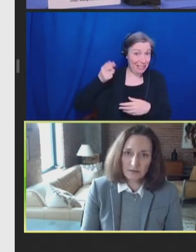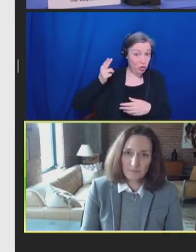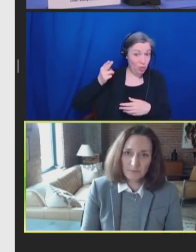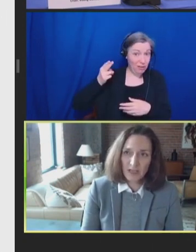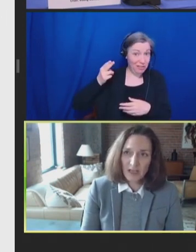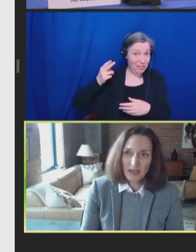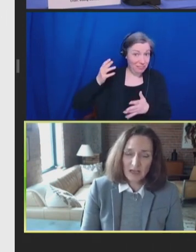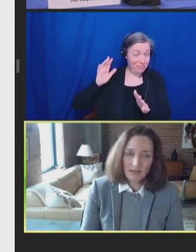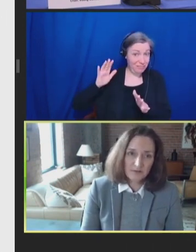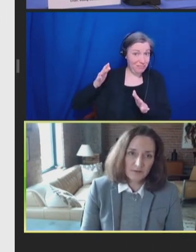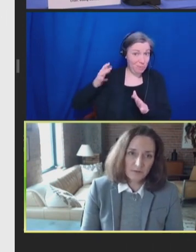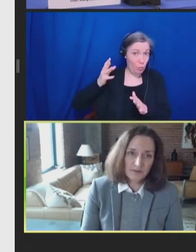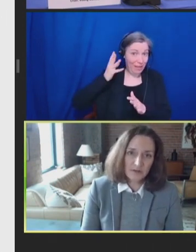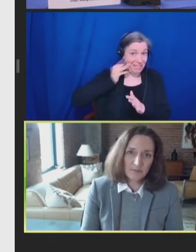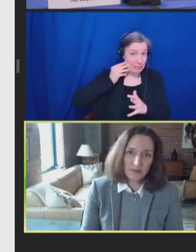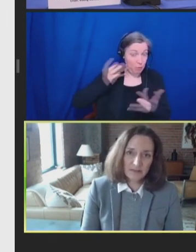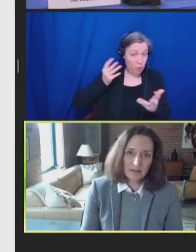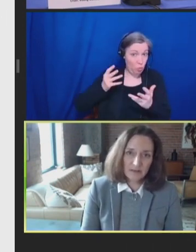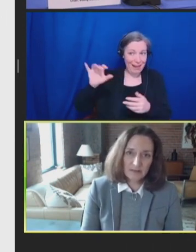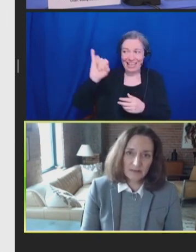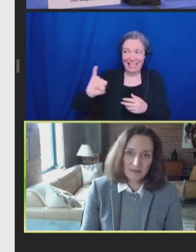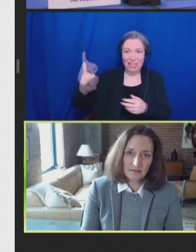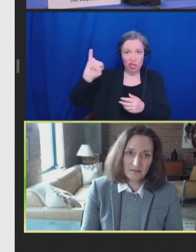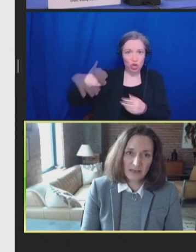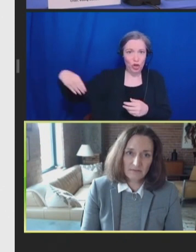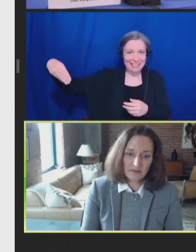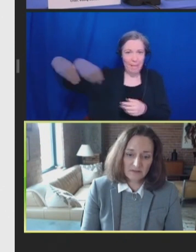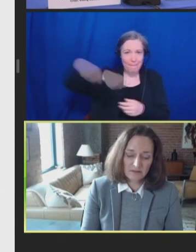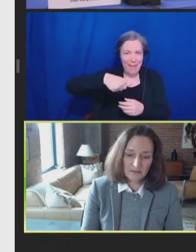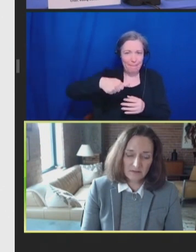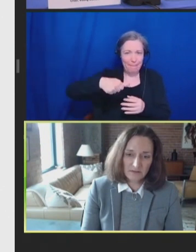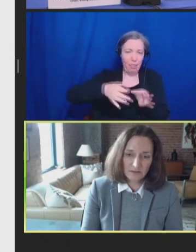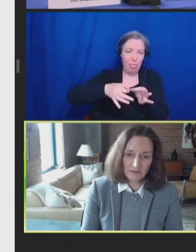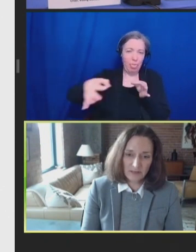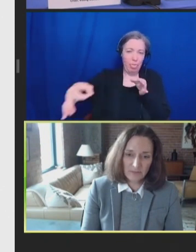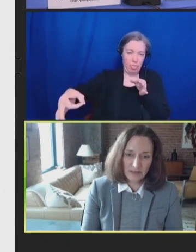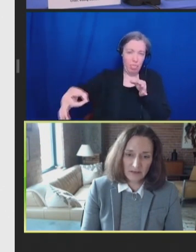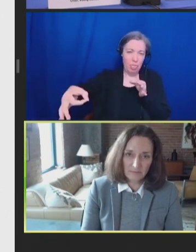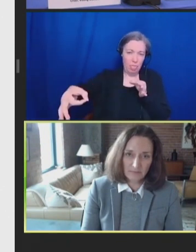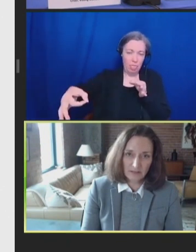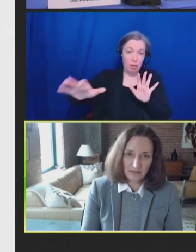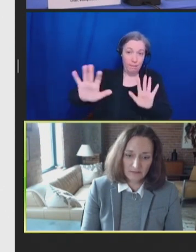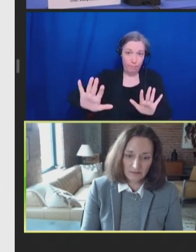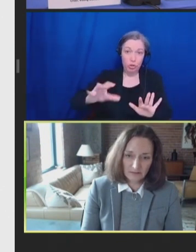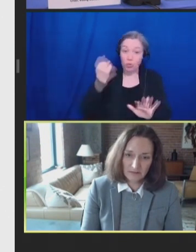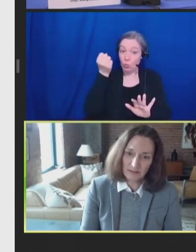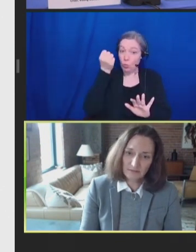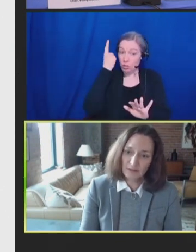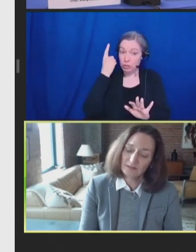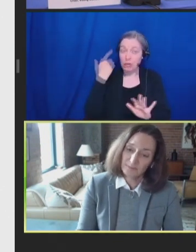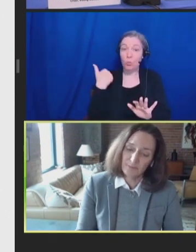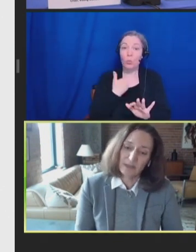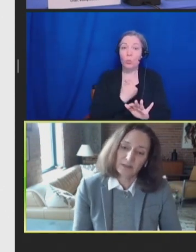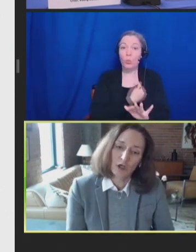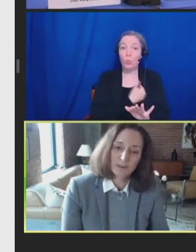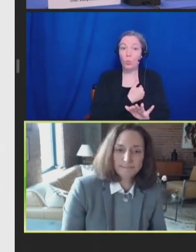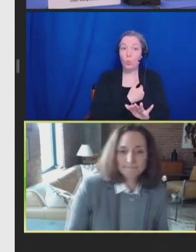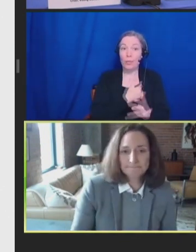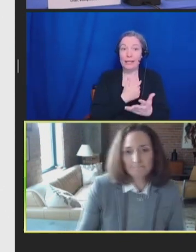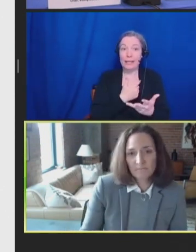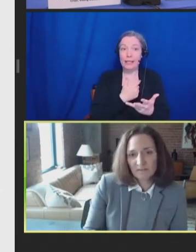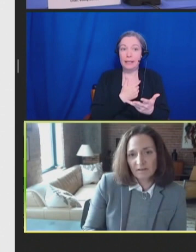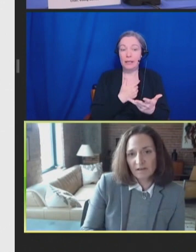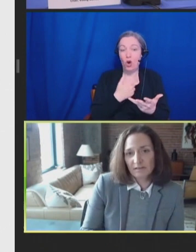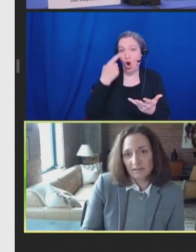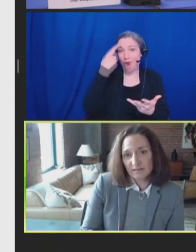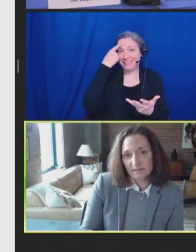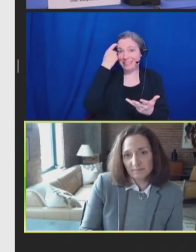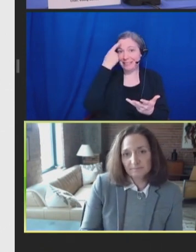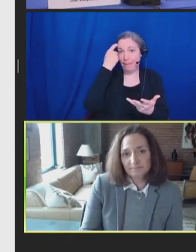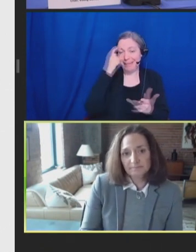products. So, the timeline to have this in the field may be a bit longer. Next slide.